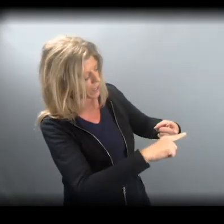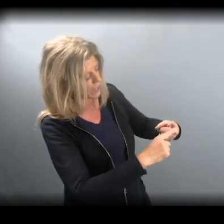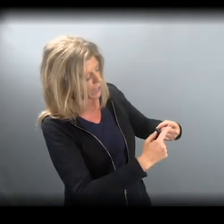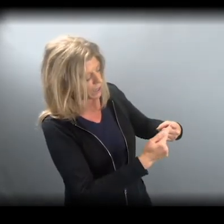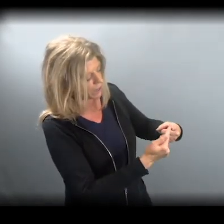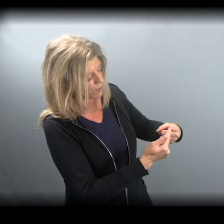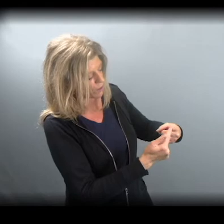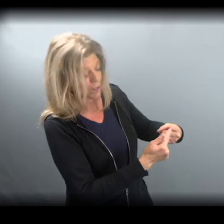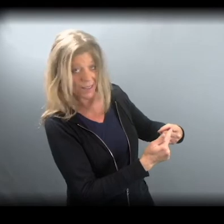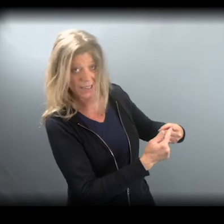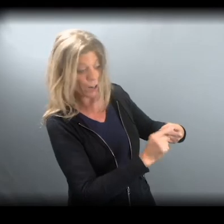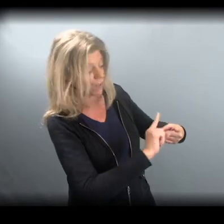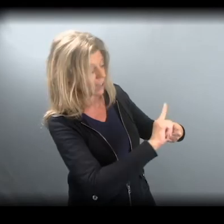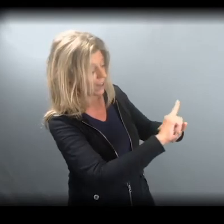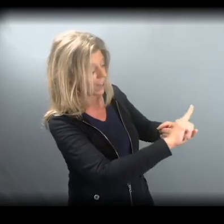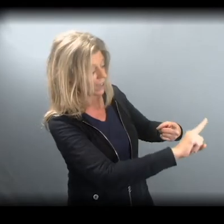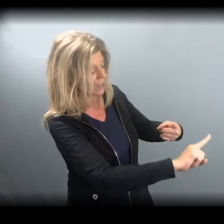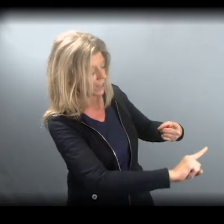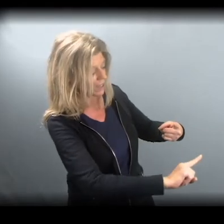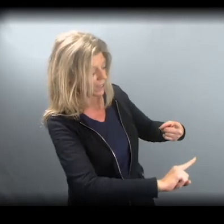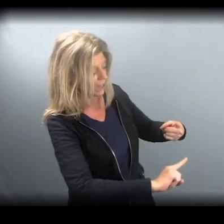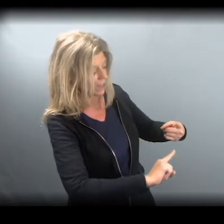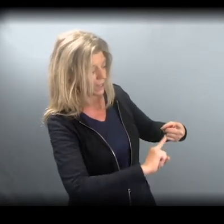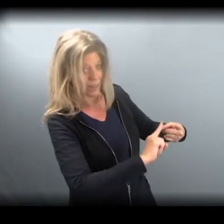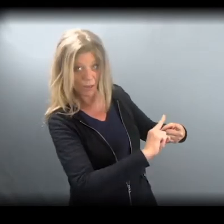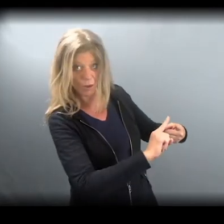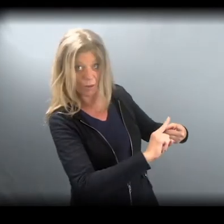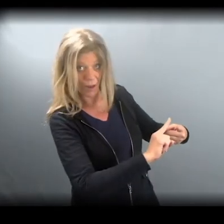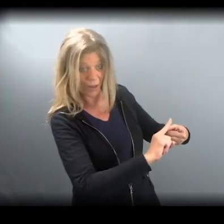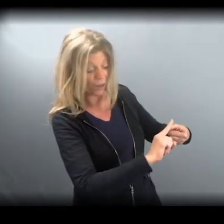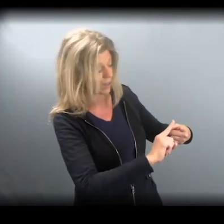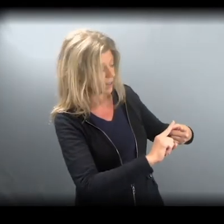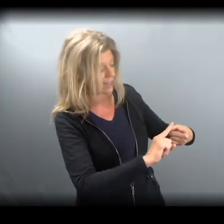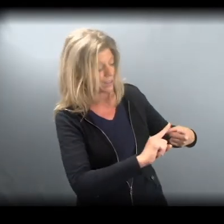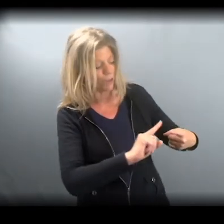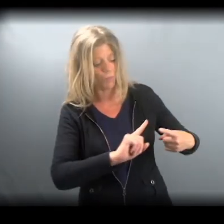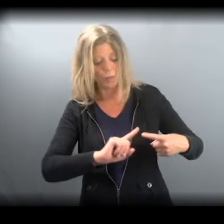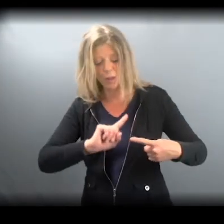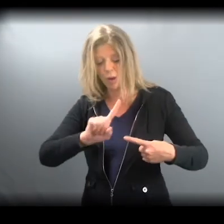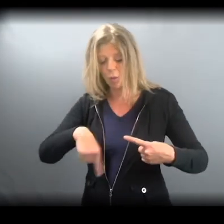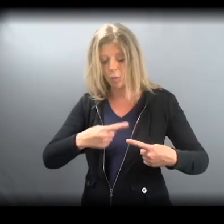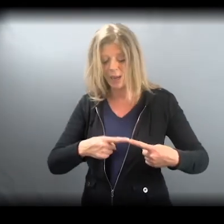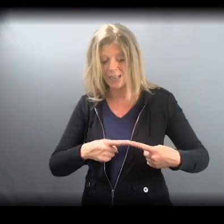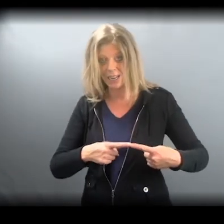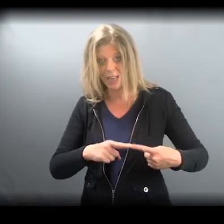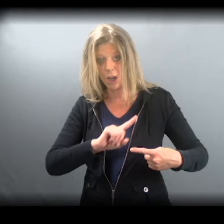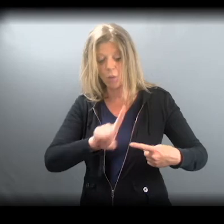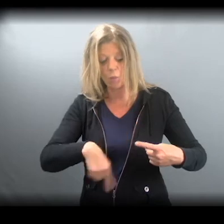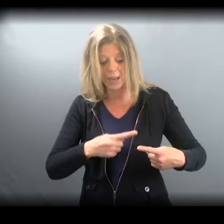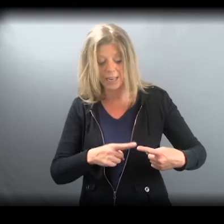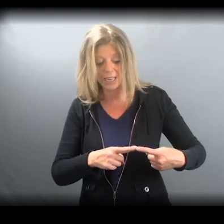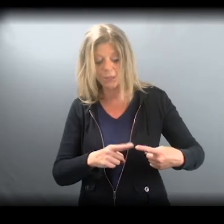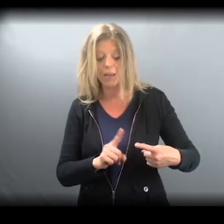Kind of like if this was the center of a clock, this would go around the clock like so. WHEN